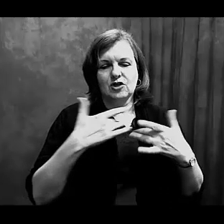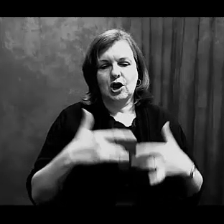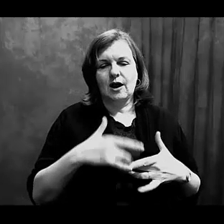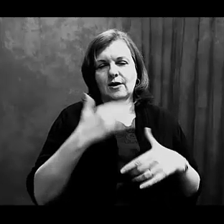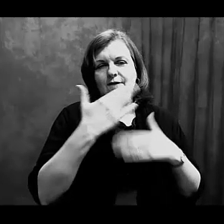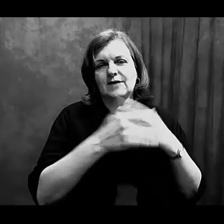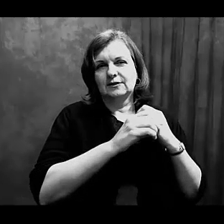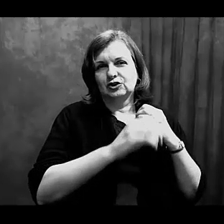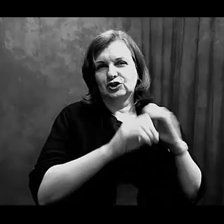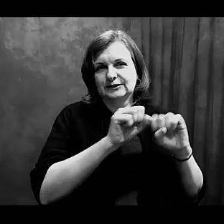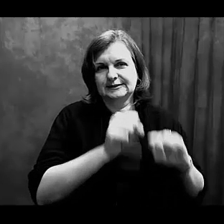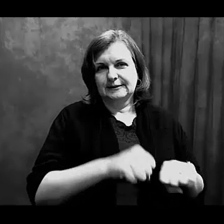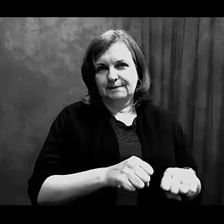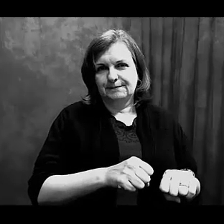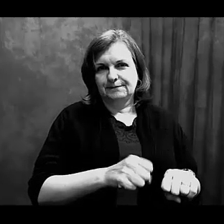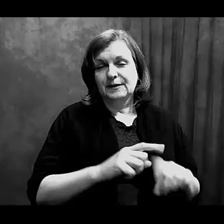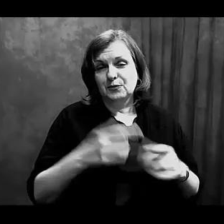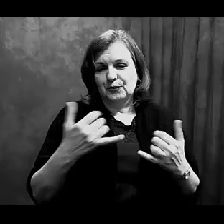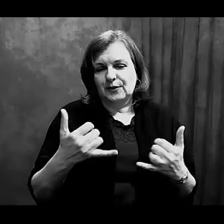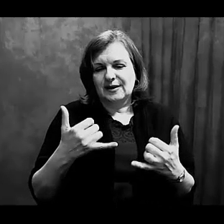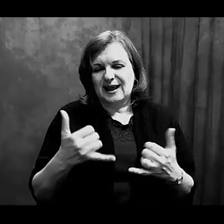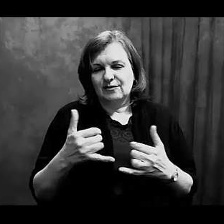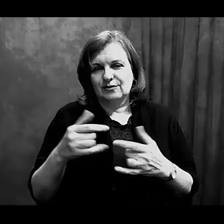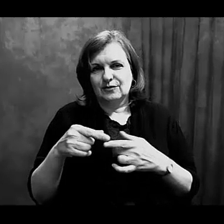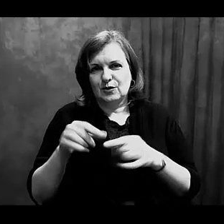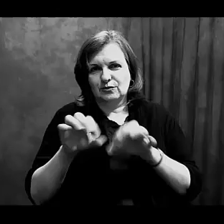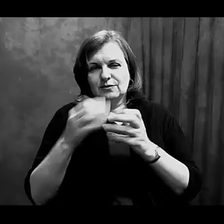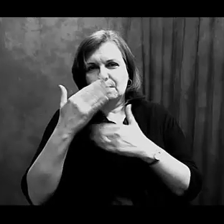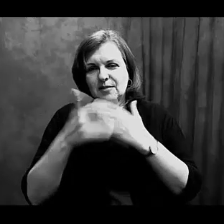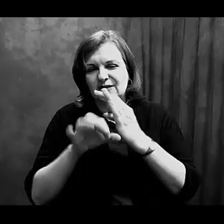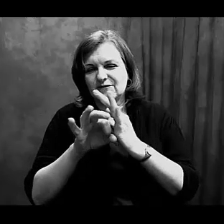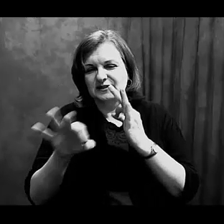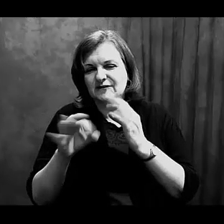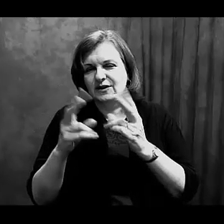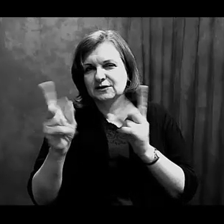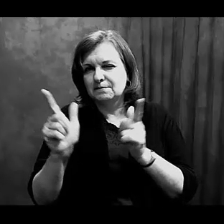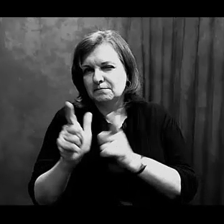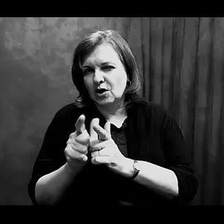think about them as being very very small and exchanging oxygen and carbon dioxide